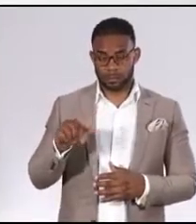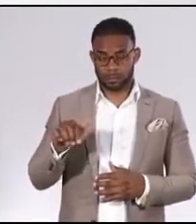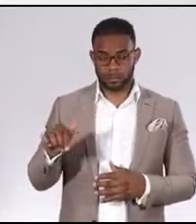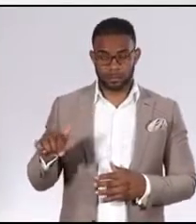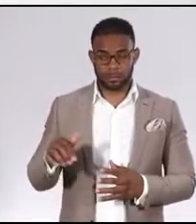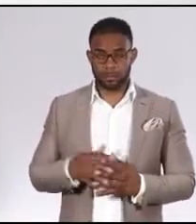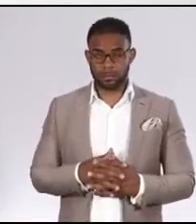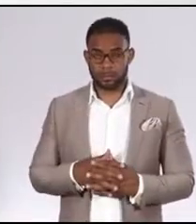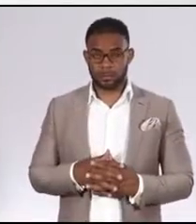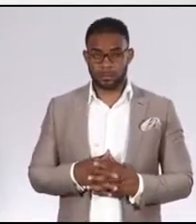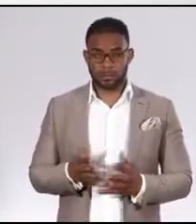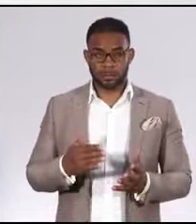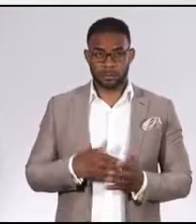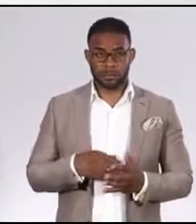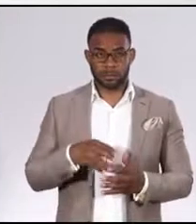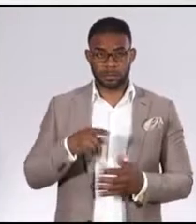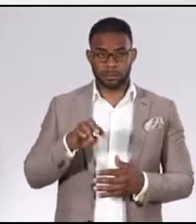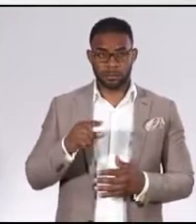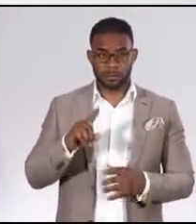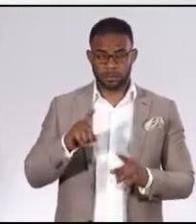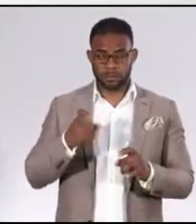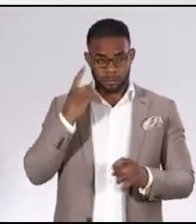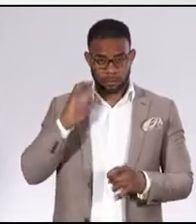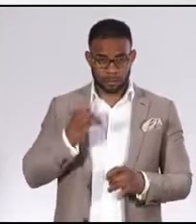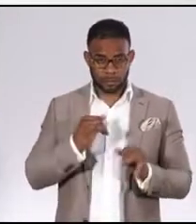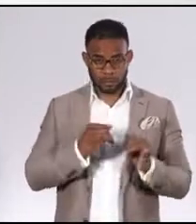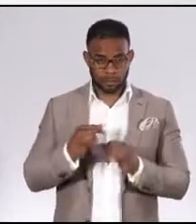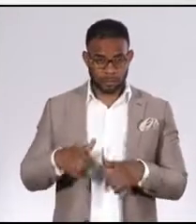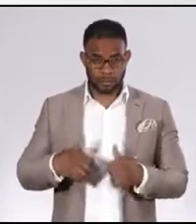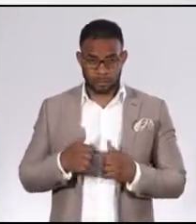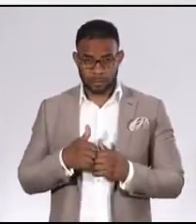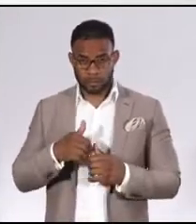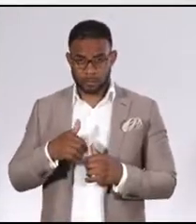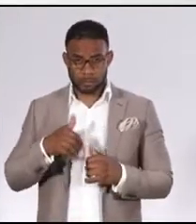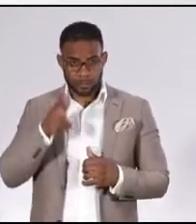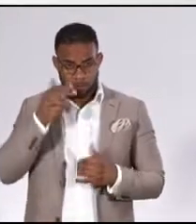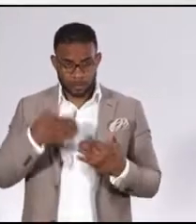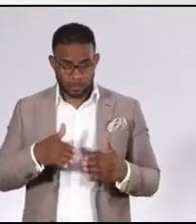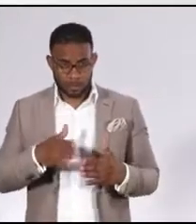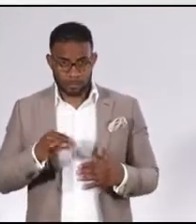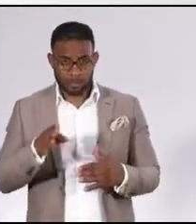and Again, these polling questions are for our individuals living with hearing loss and their direct caregivers.